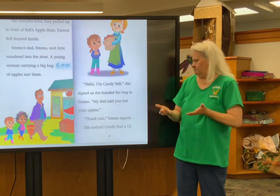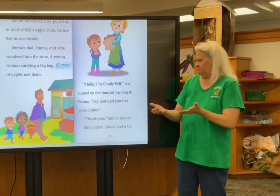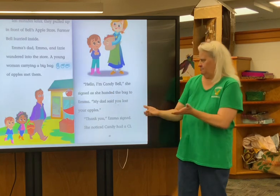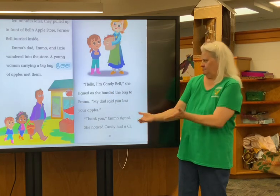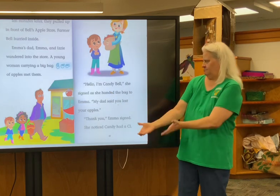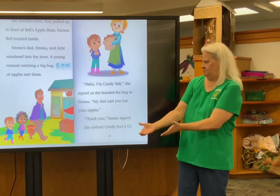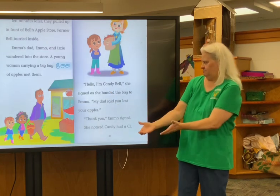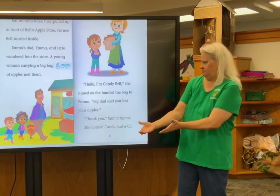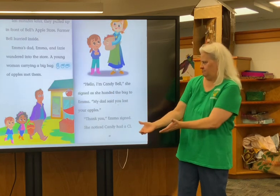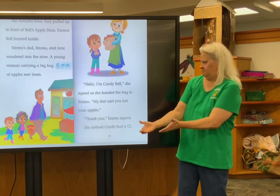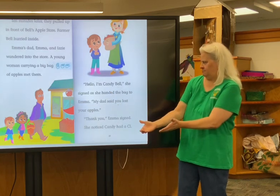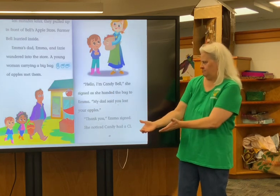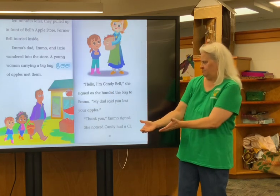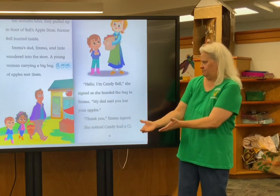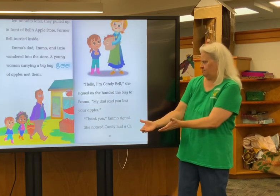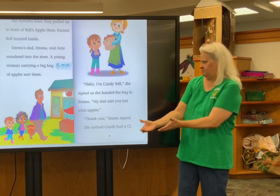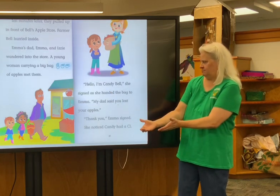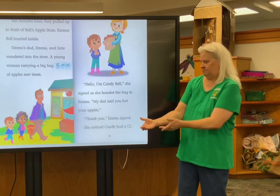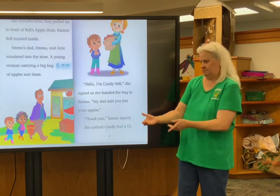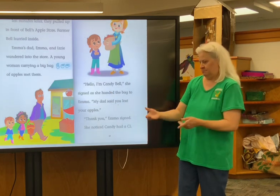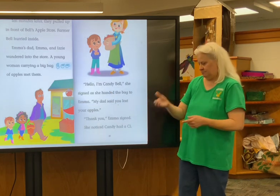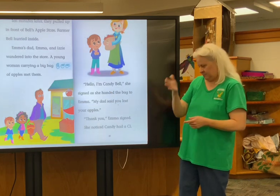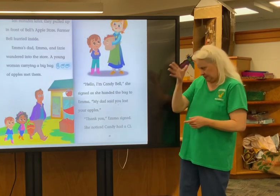as she handed the bag to Emma.